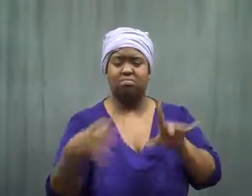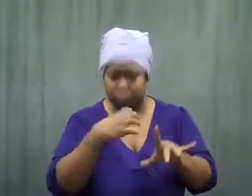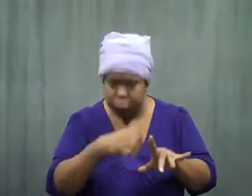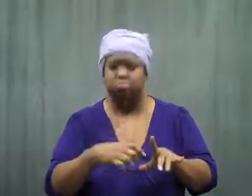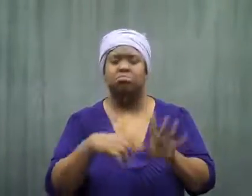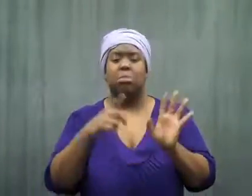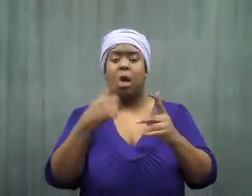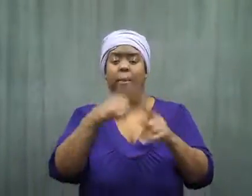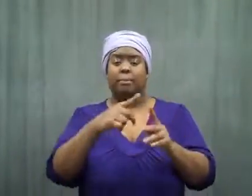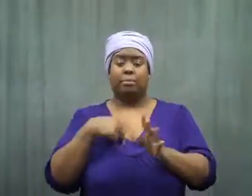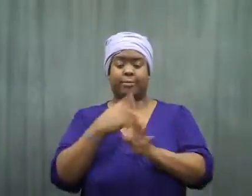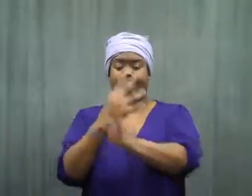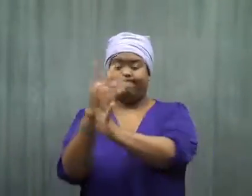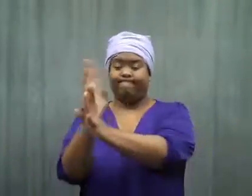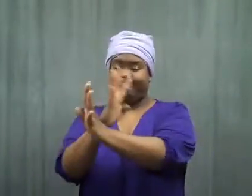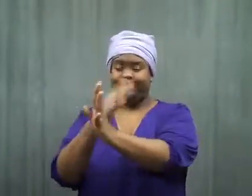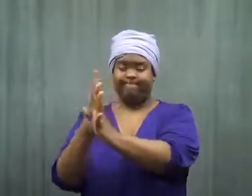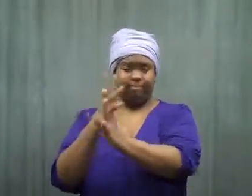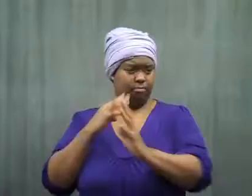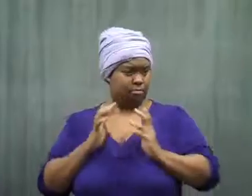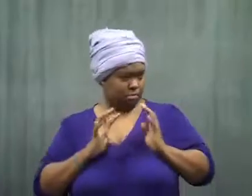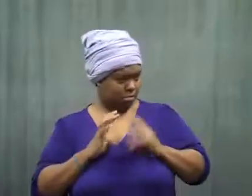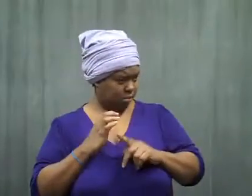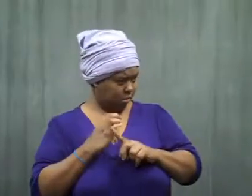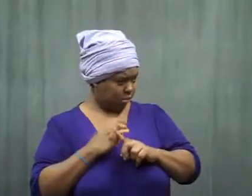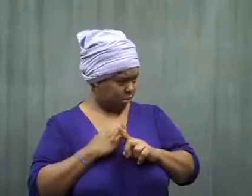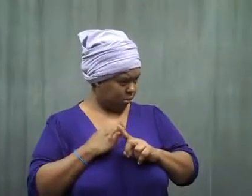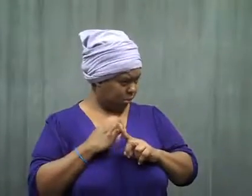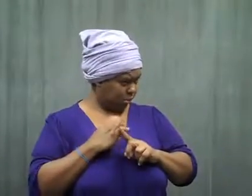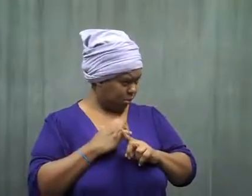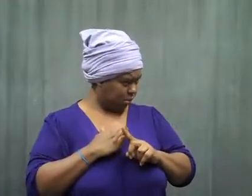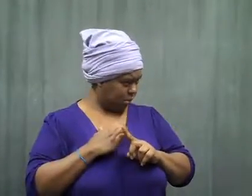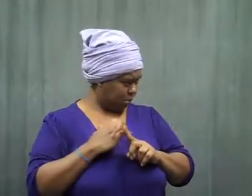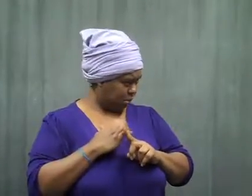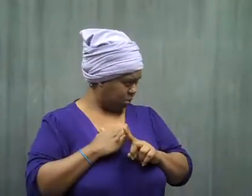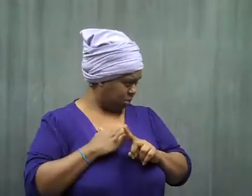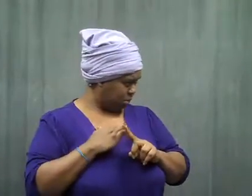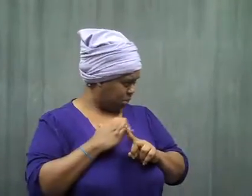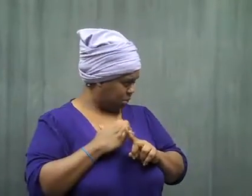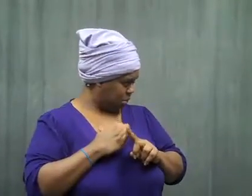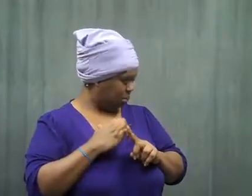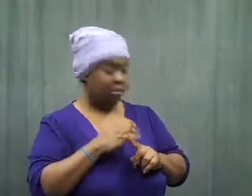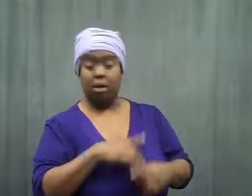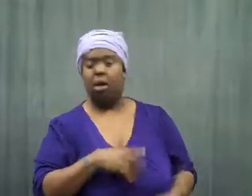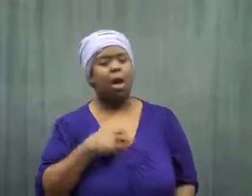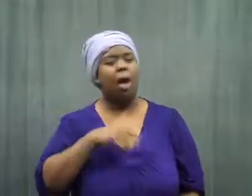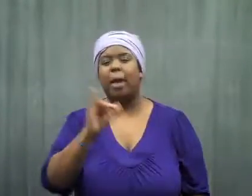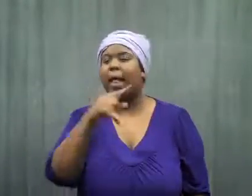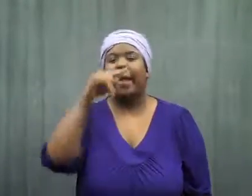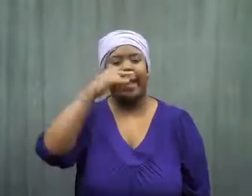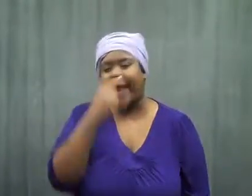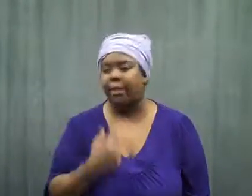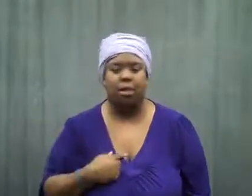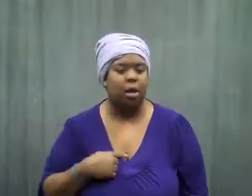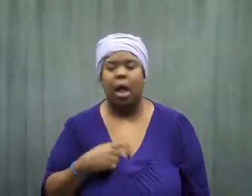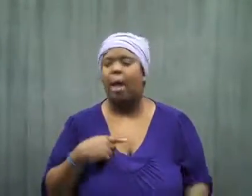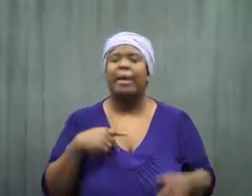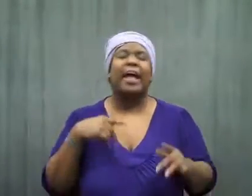We were lined up as I watched the dog work.